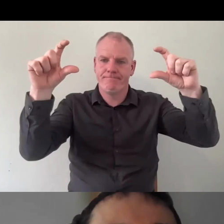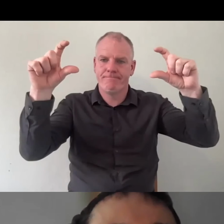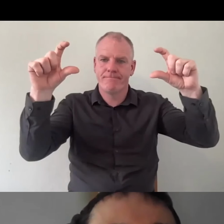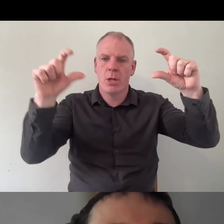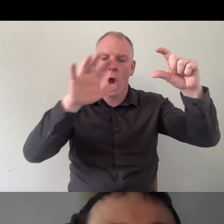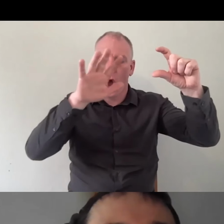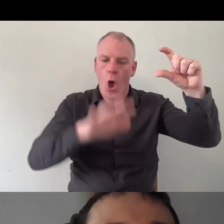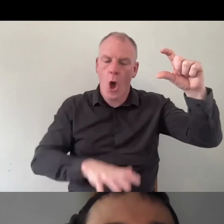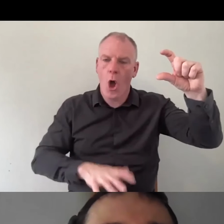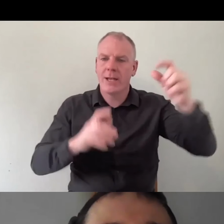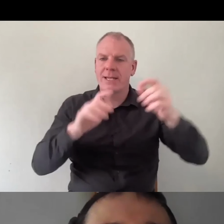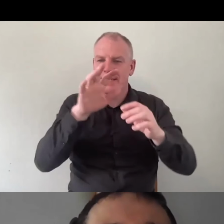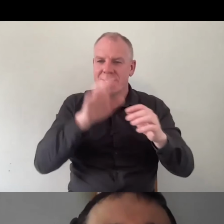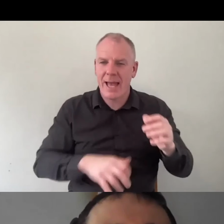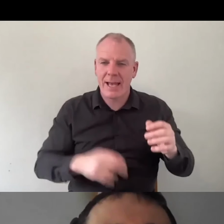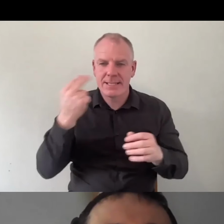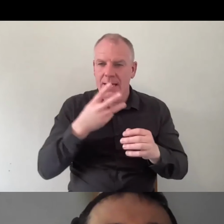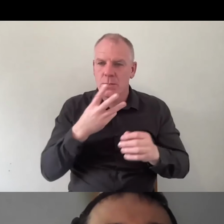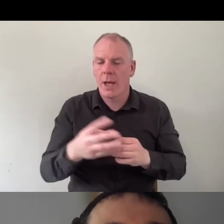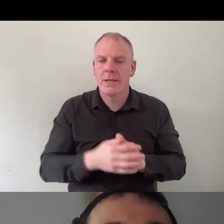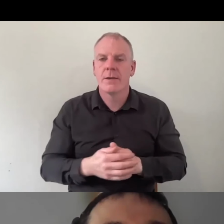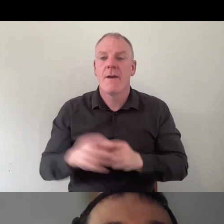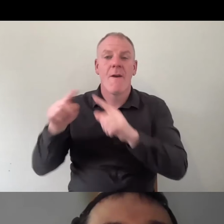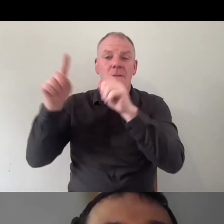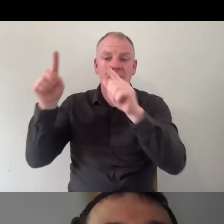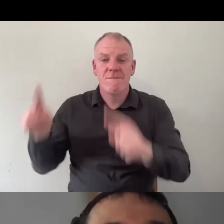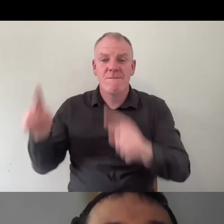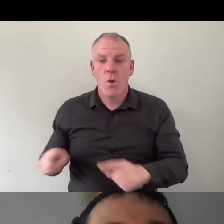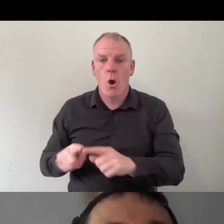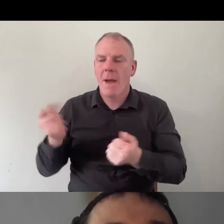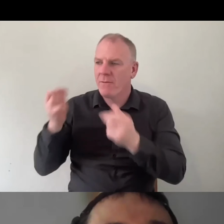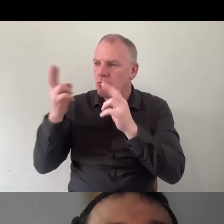the forms on your website are correctly labelled and are correctly presented,